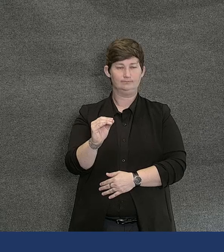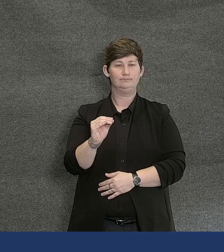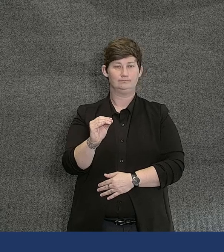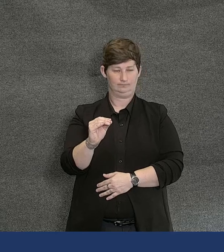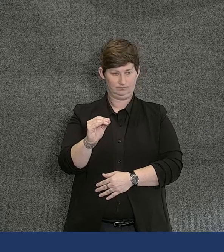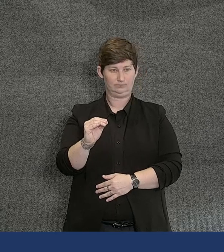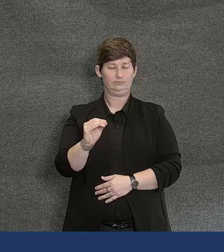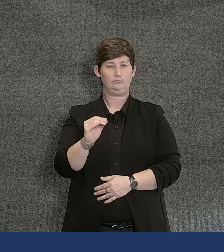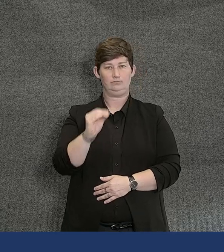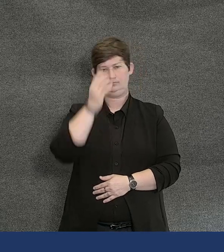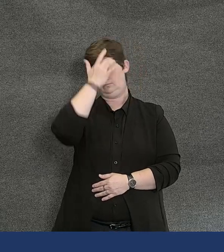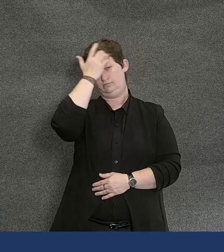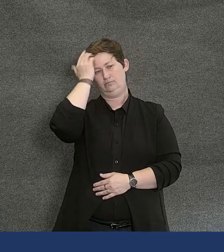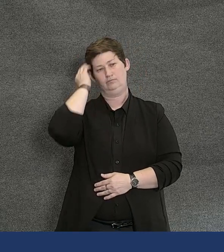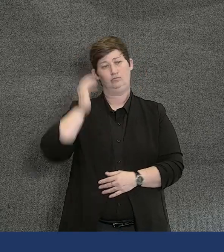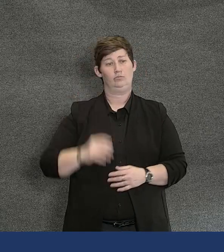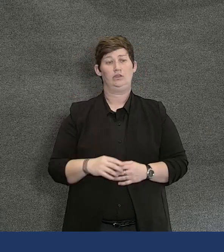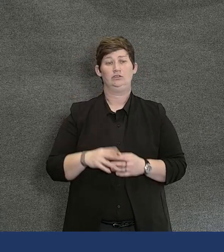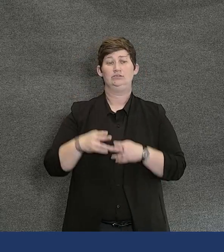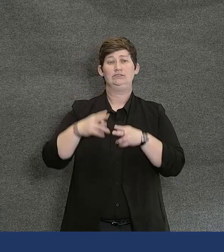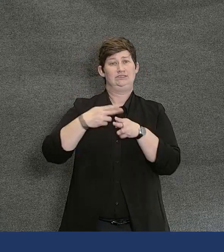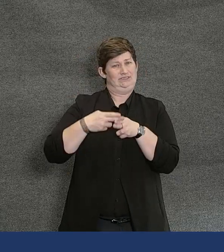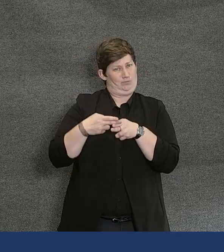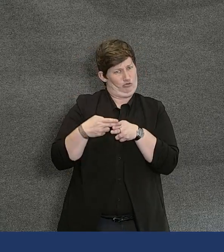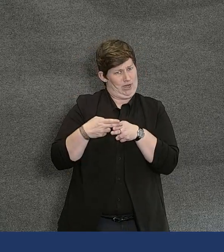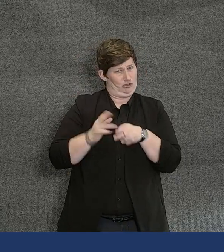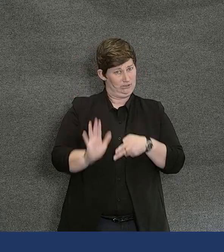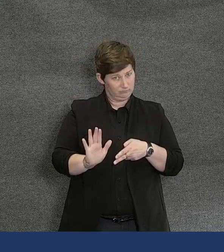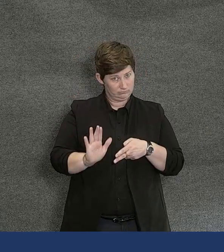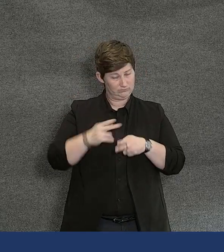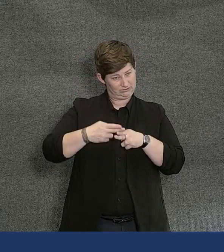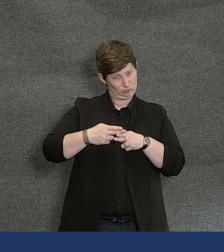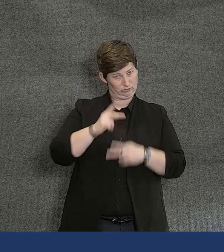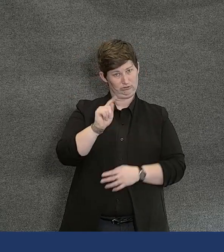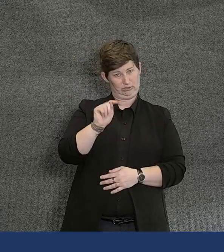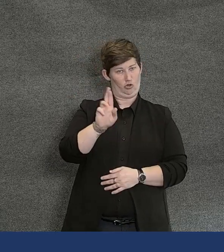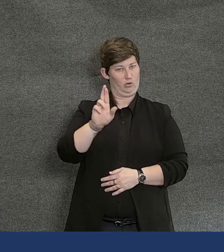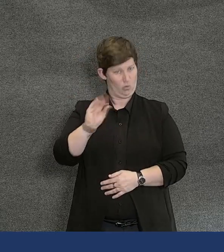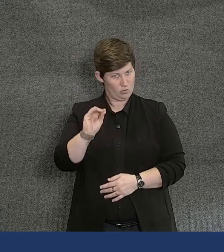Now, that's Temporary. Restraining Order. Temporary Restraining Order.